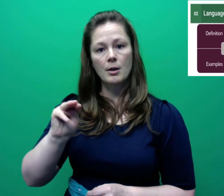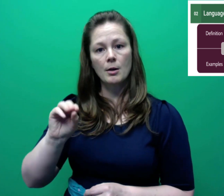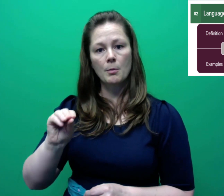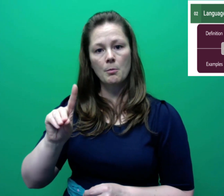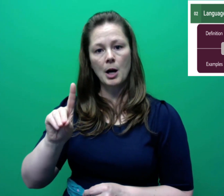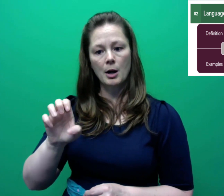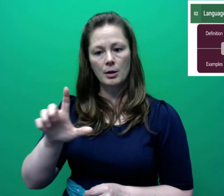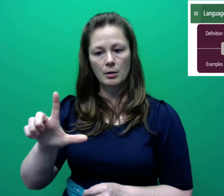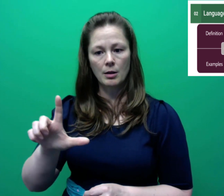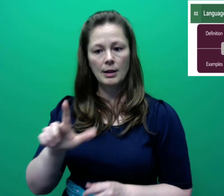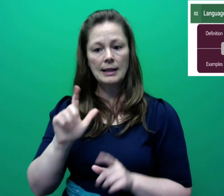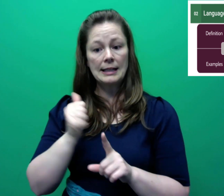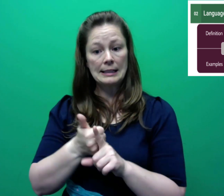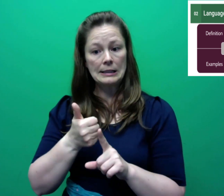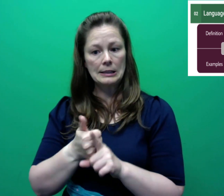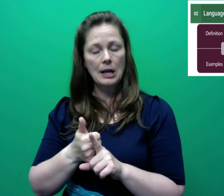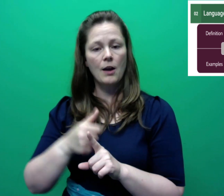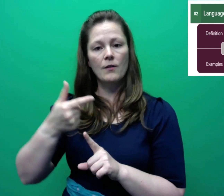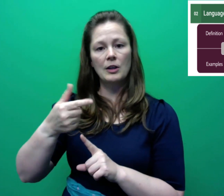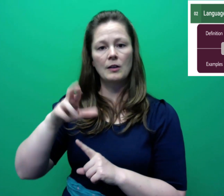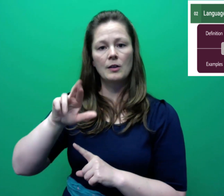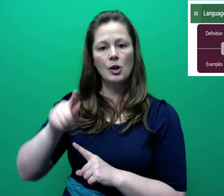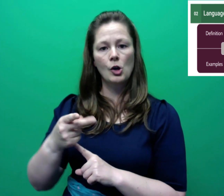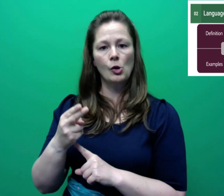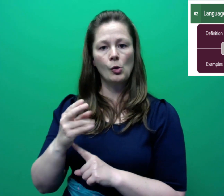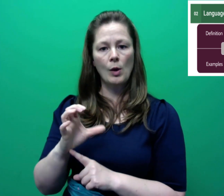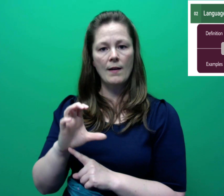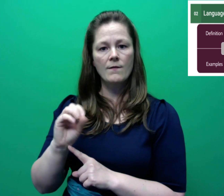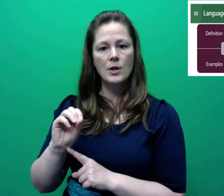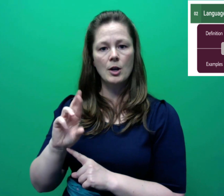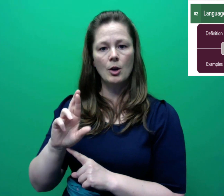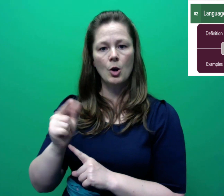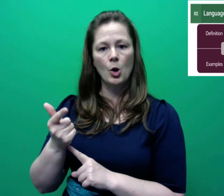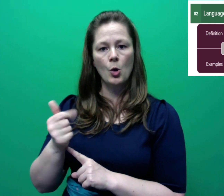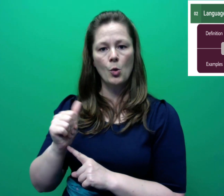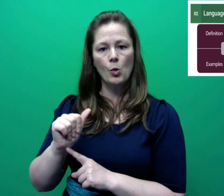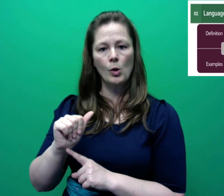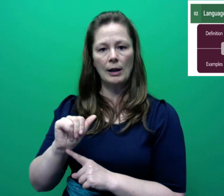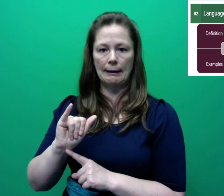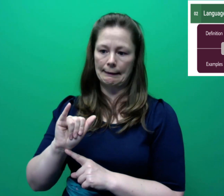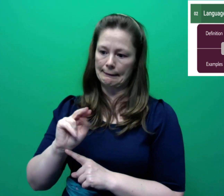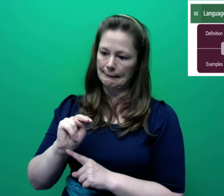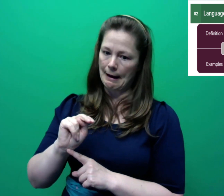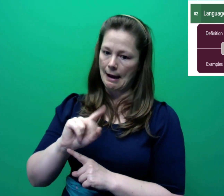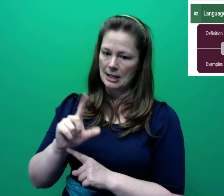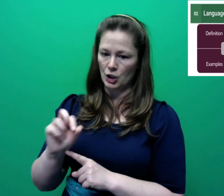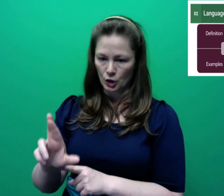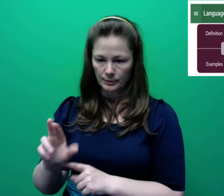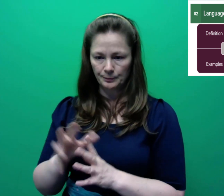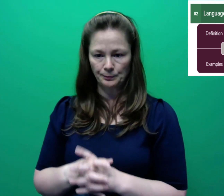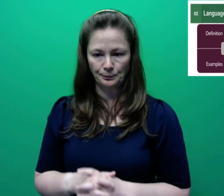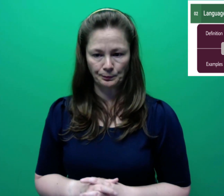The Frayer model is a graphic organizer where the vocabulary word or concept is